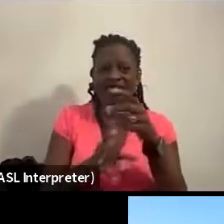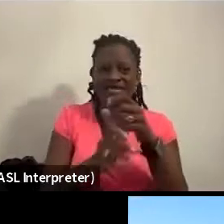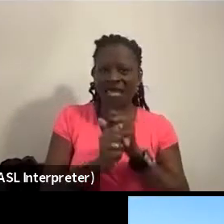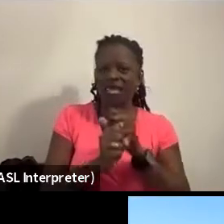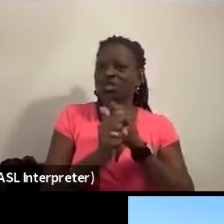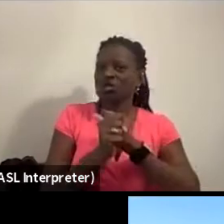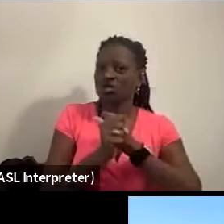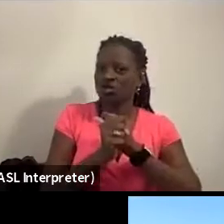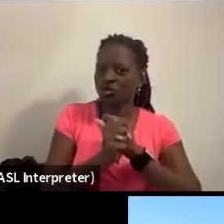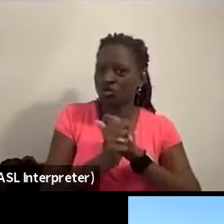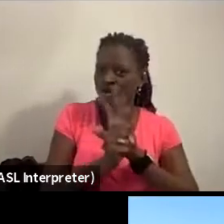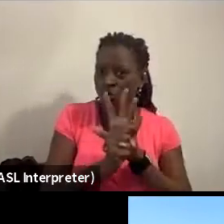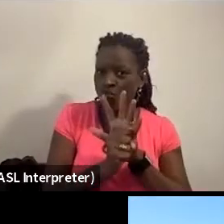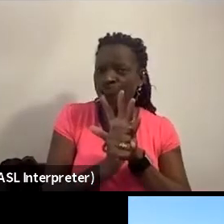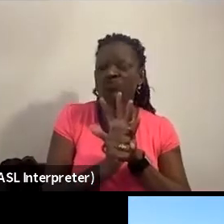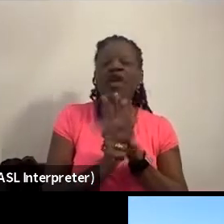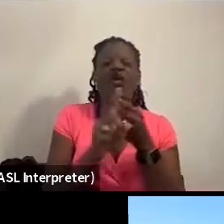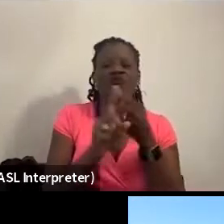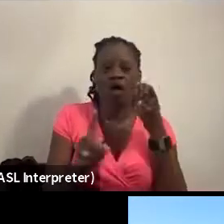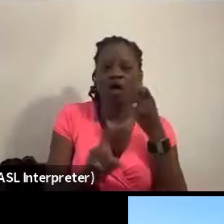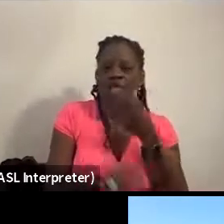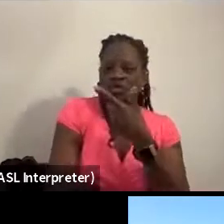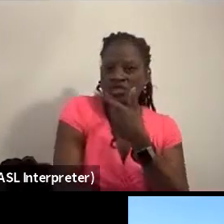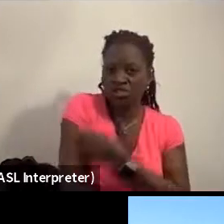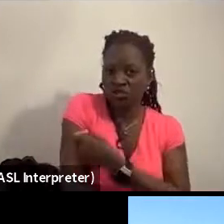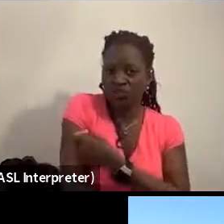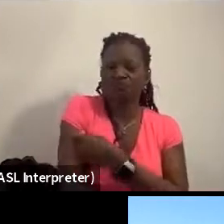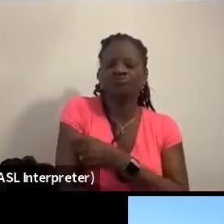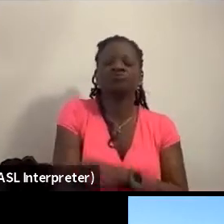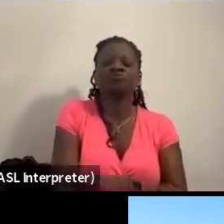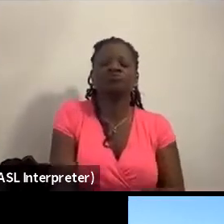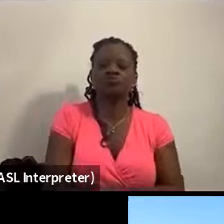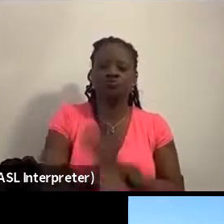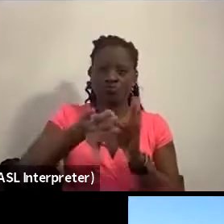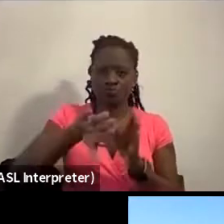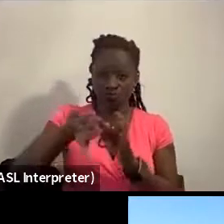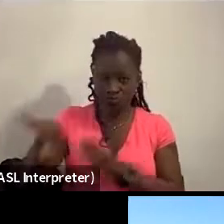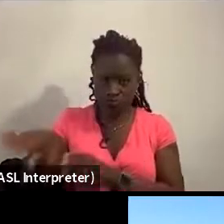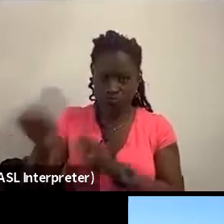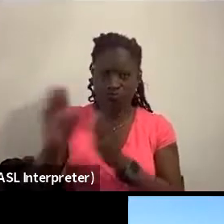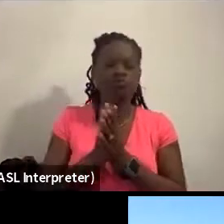What about those who are fearful of having some sort of side effects, can you just